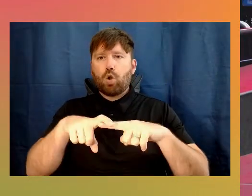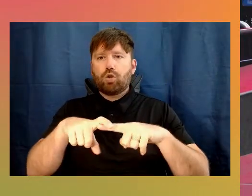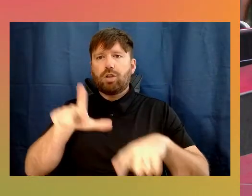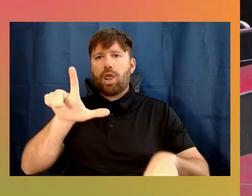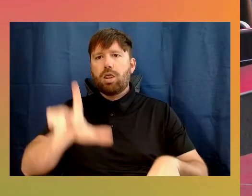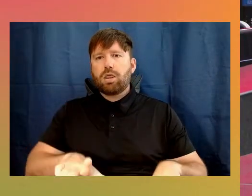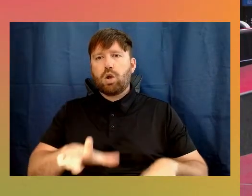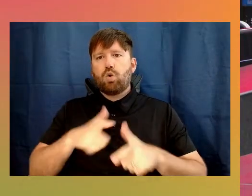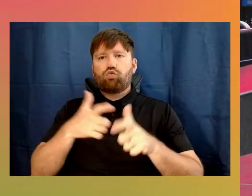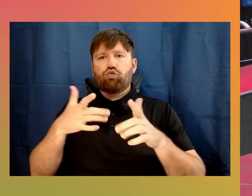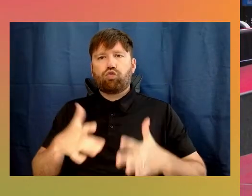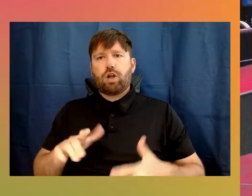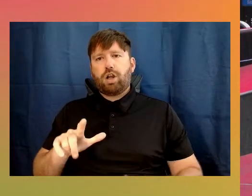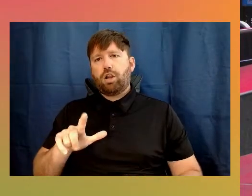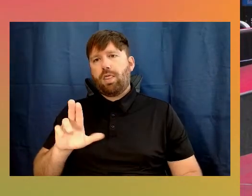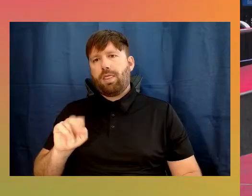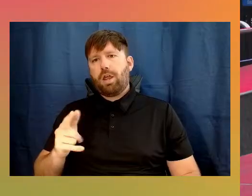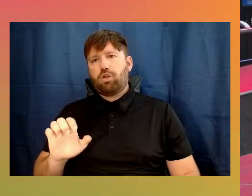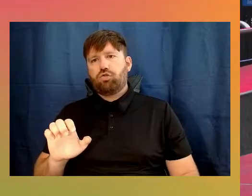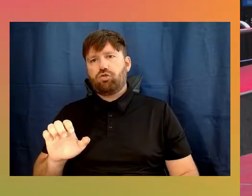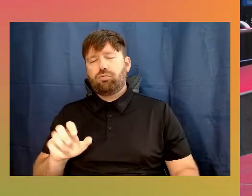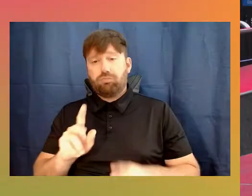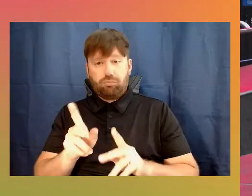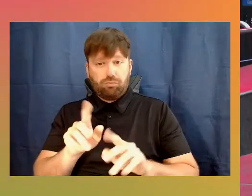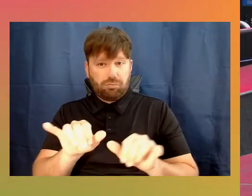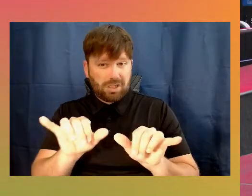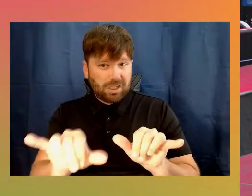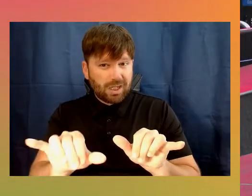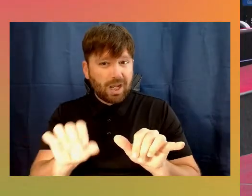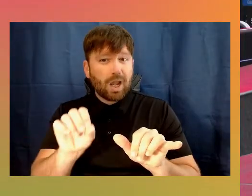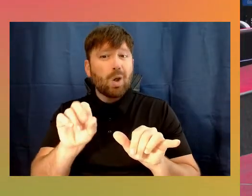AS YOU EXHALE, LEFT HAND DOWN. PAUSE HERE IN A LOW RUNNERS